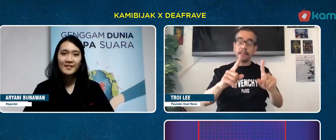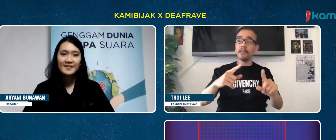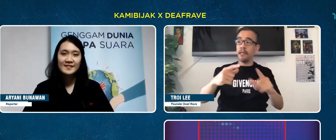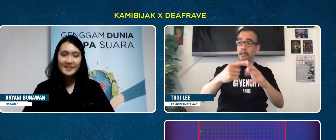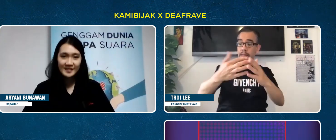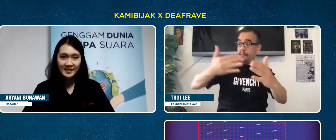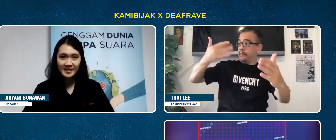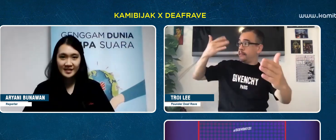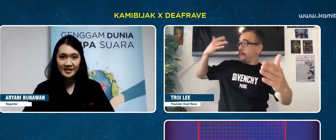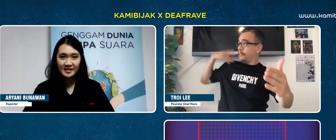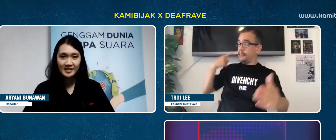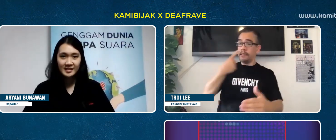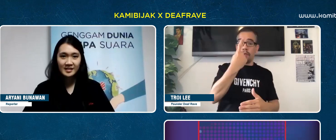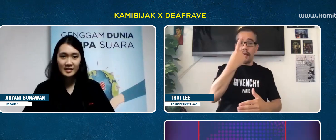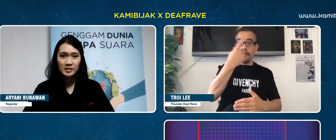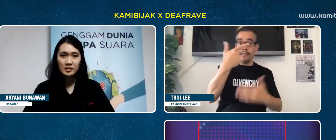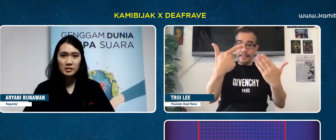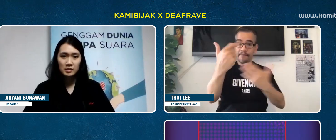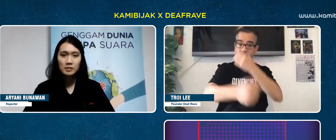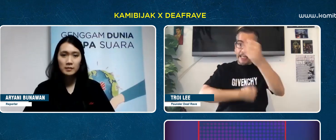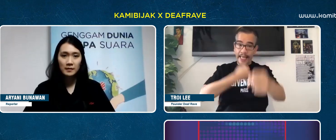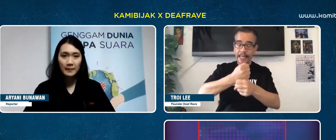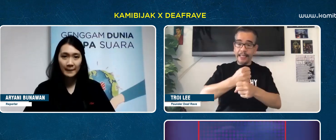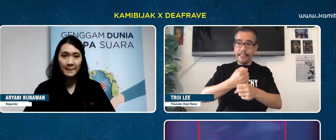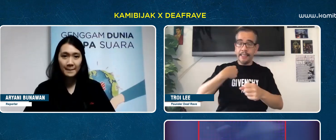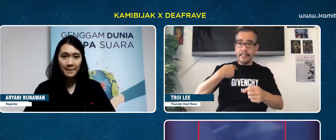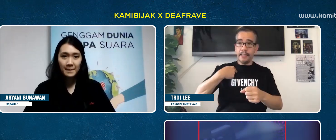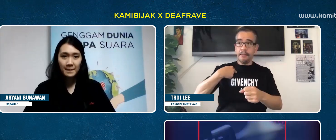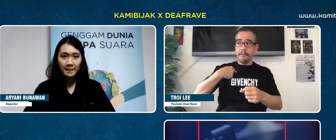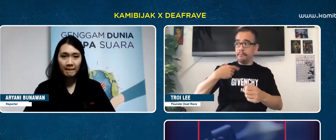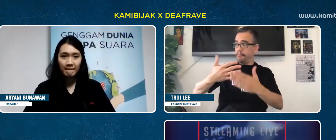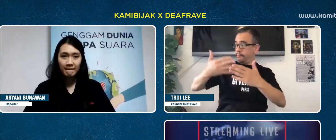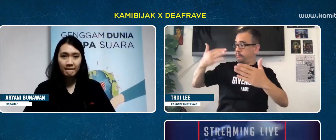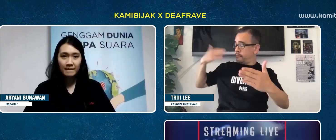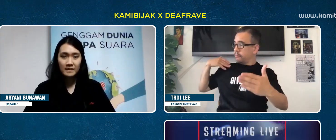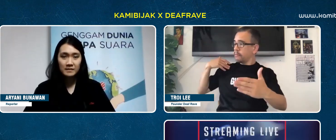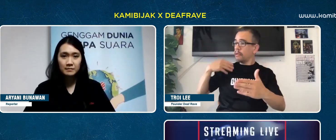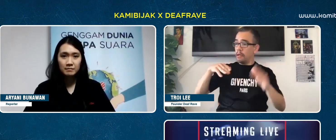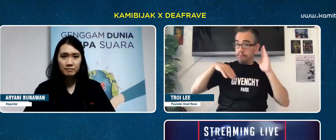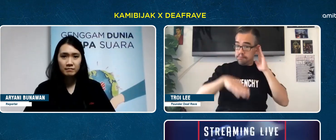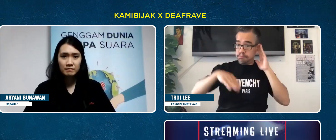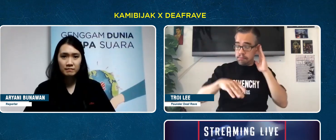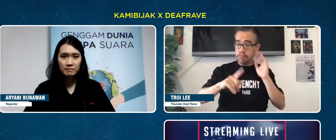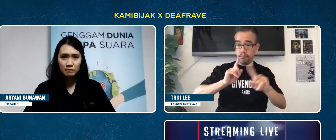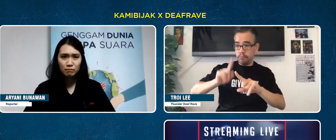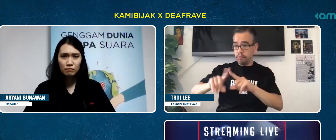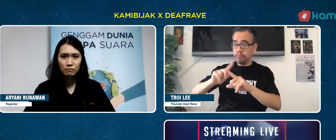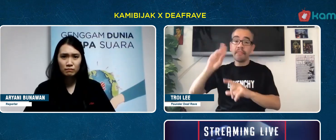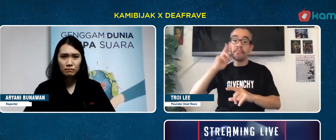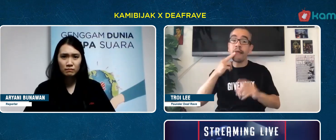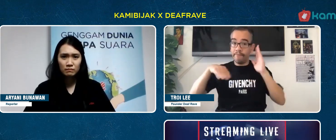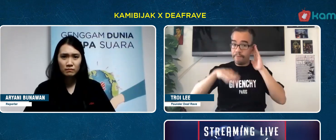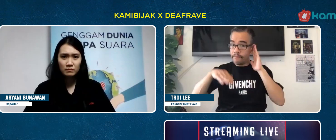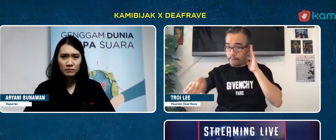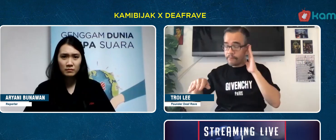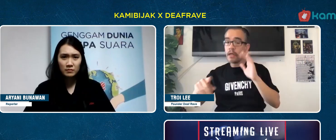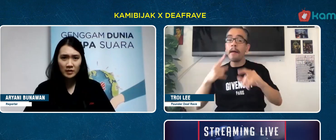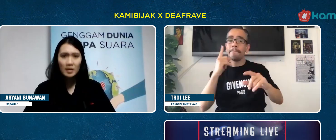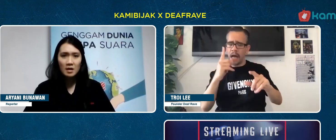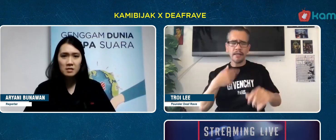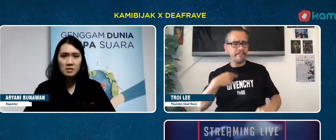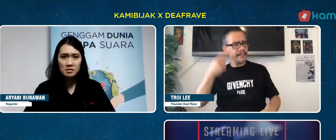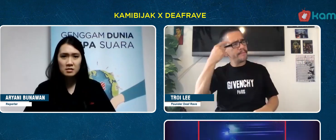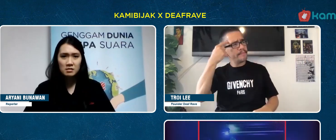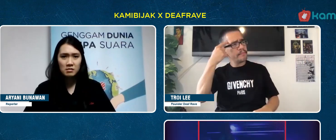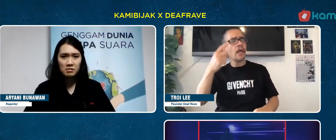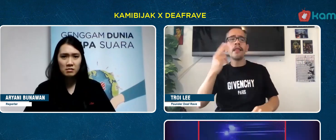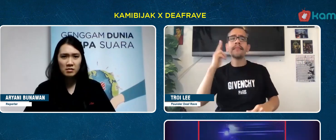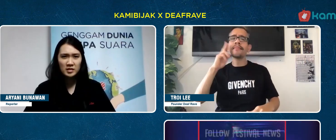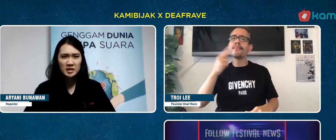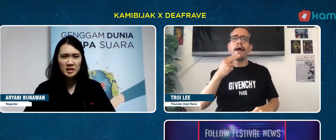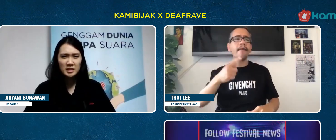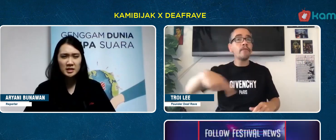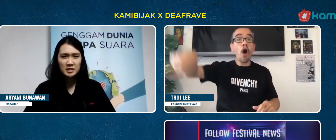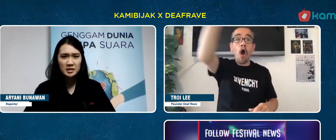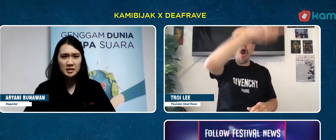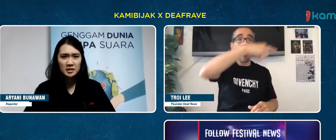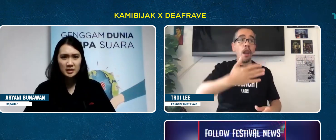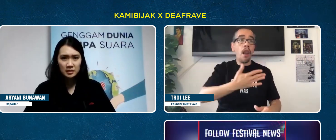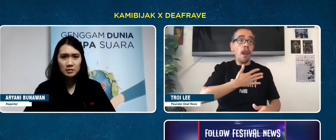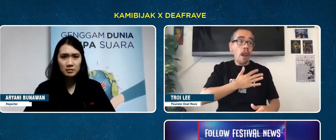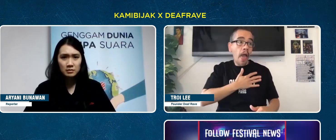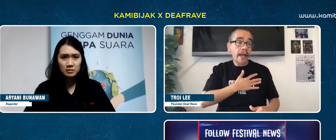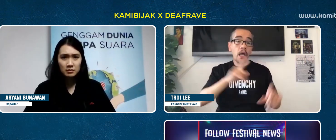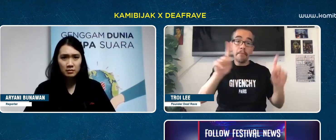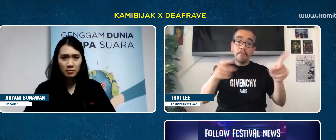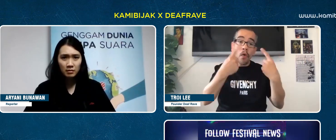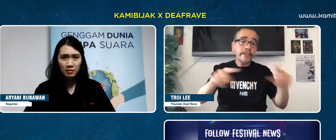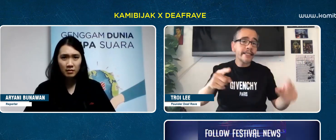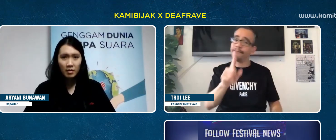But, 17 years ago when I was a DJ, not all Deaf friends like music.